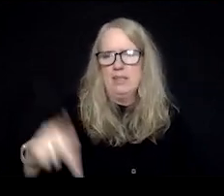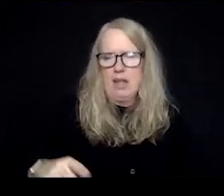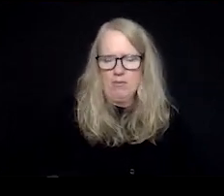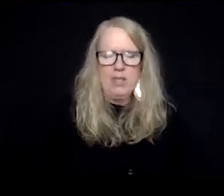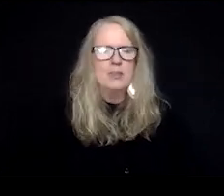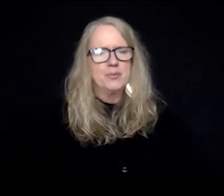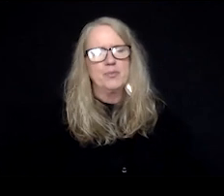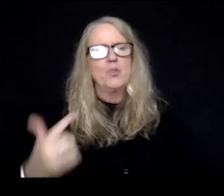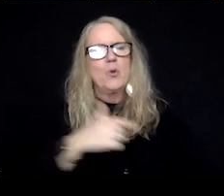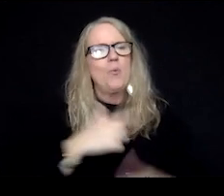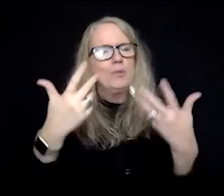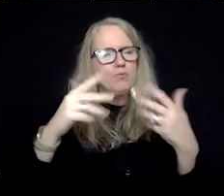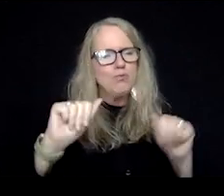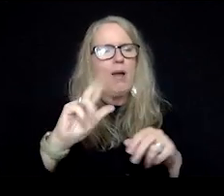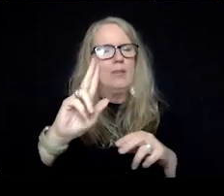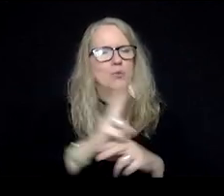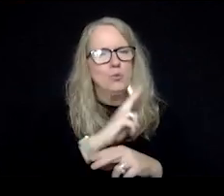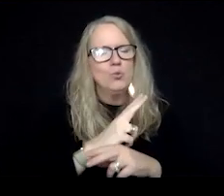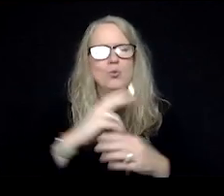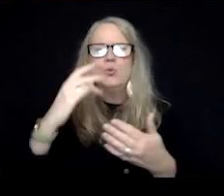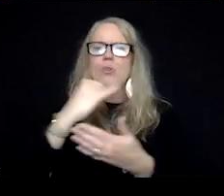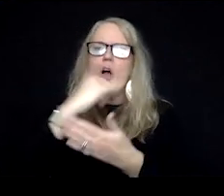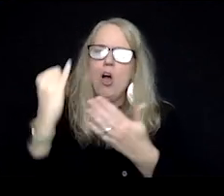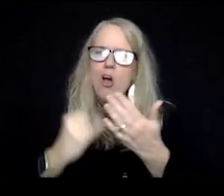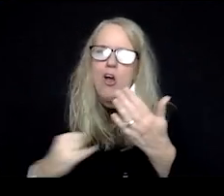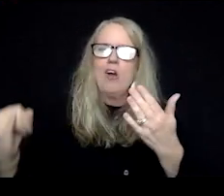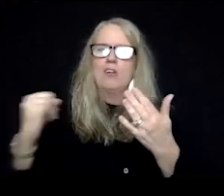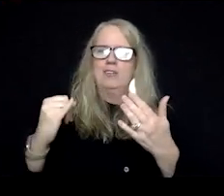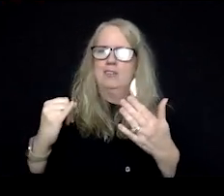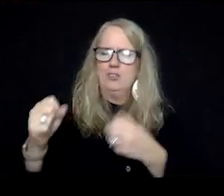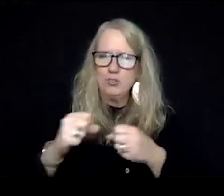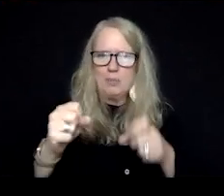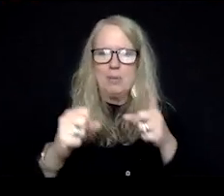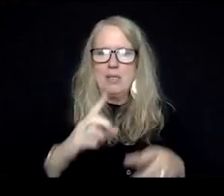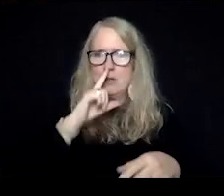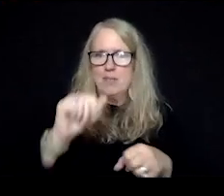TRIED TO USE ART AS A STRATEGY. DAVID MENTIONED THAT THESE